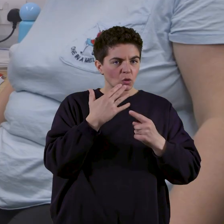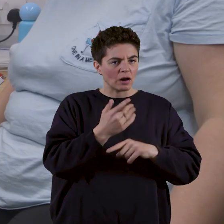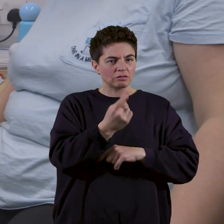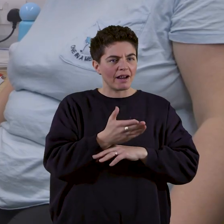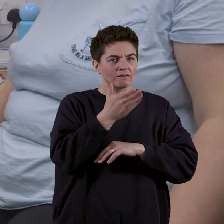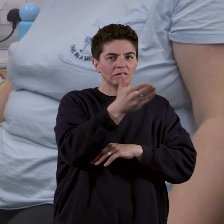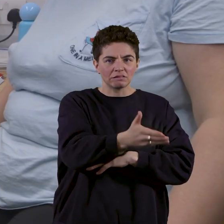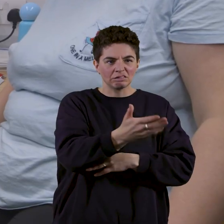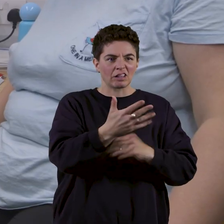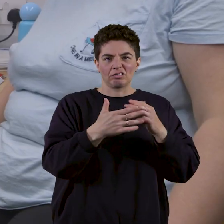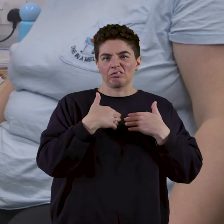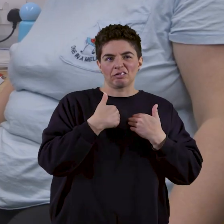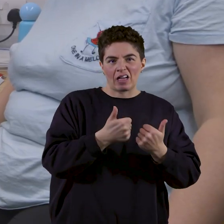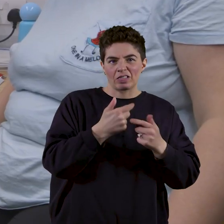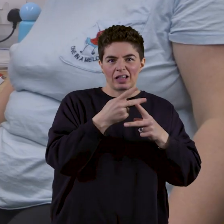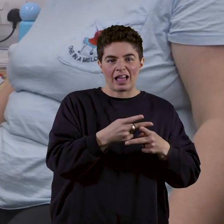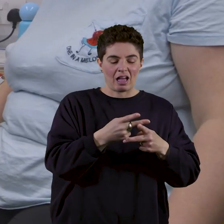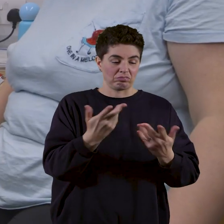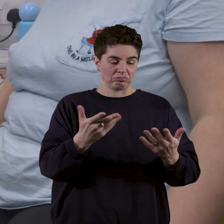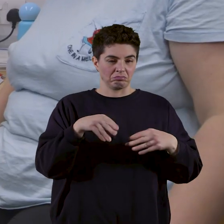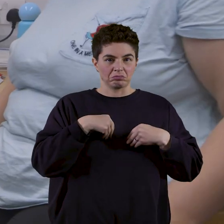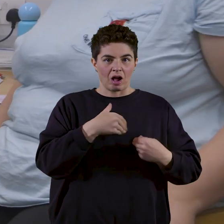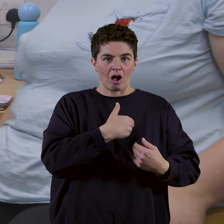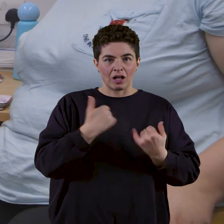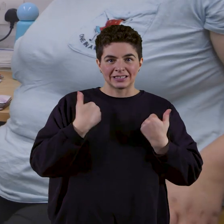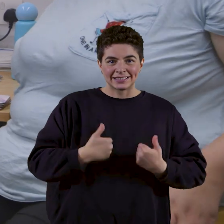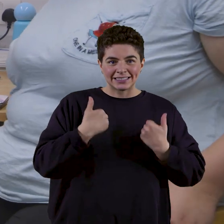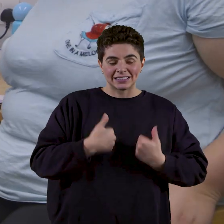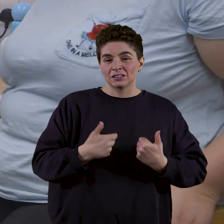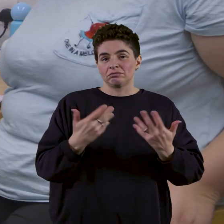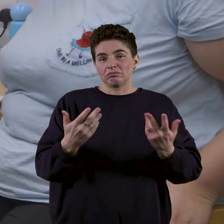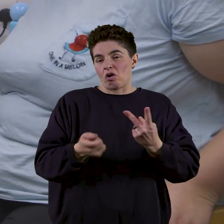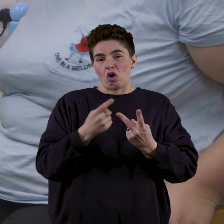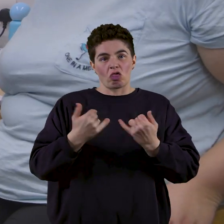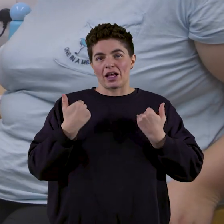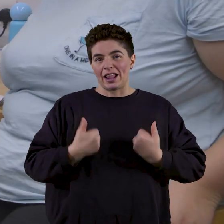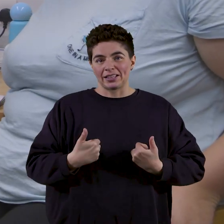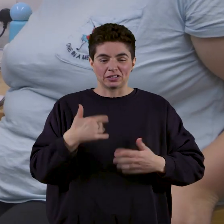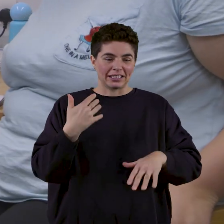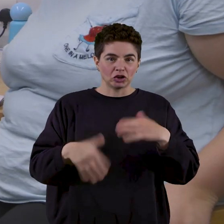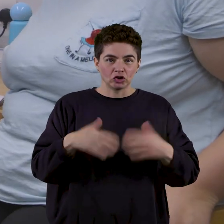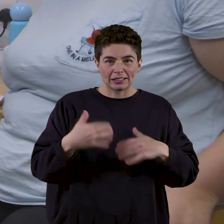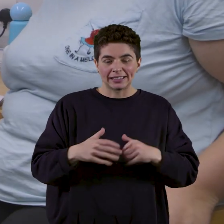For example, when we have heart disease or other illnesses and injuries.